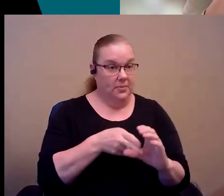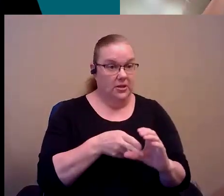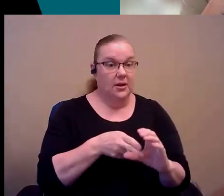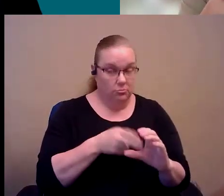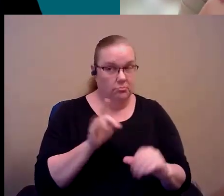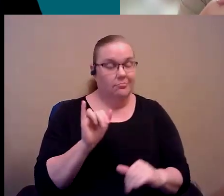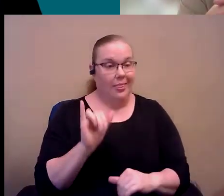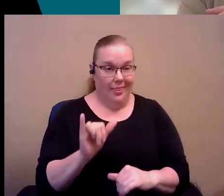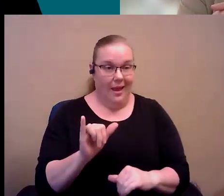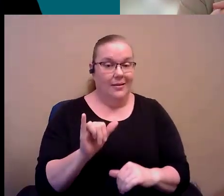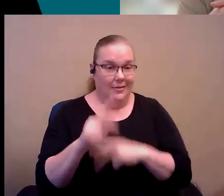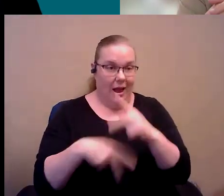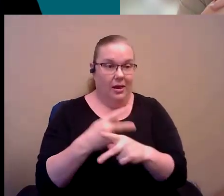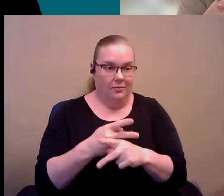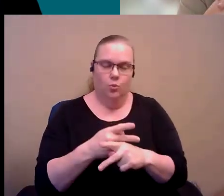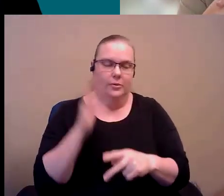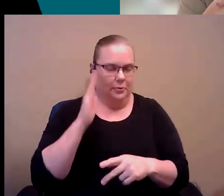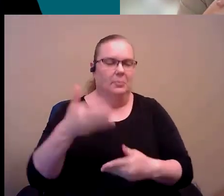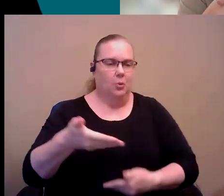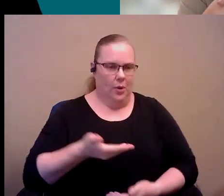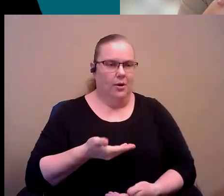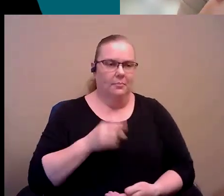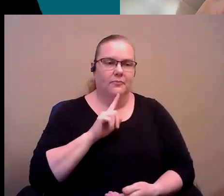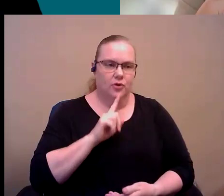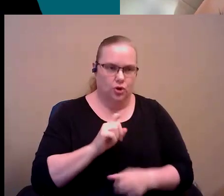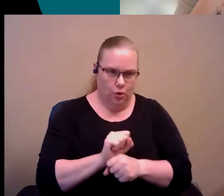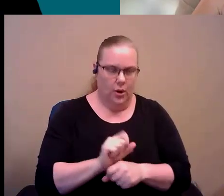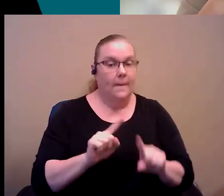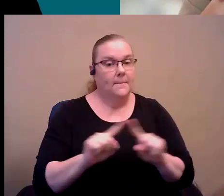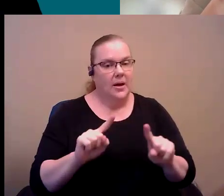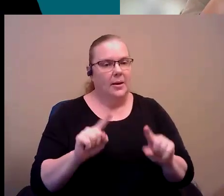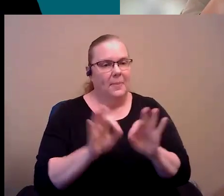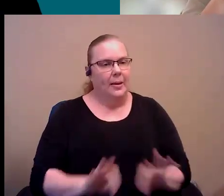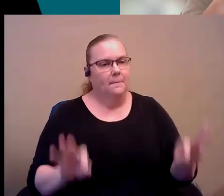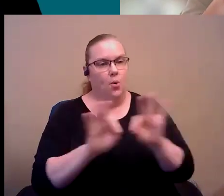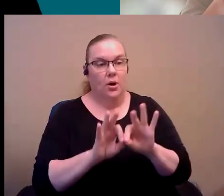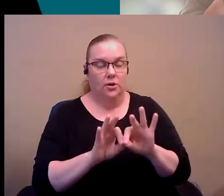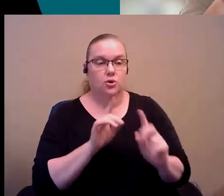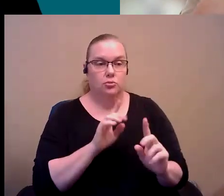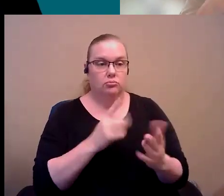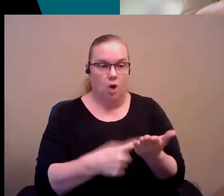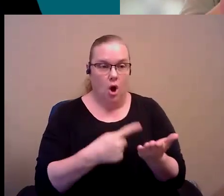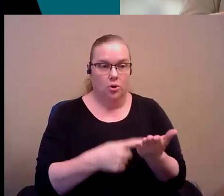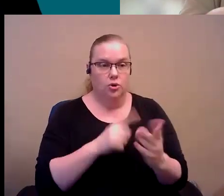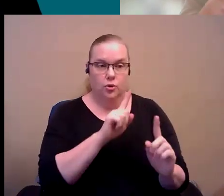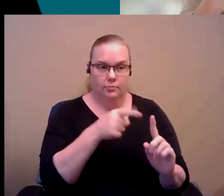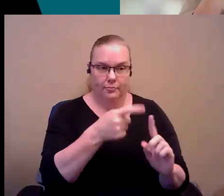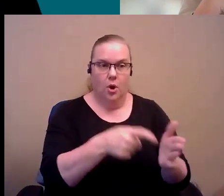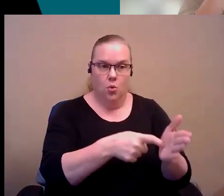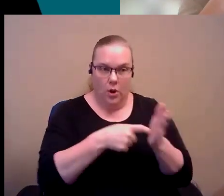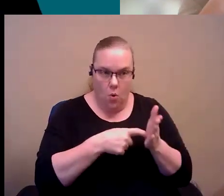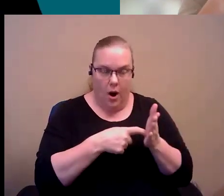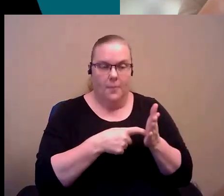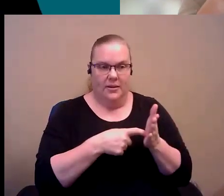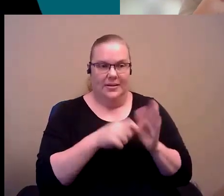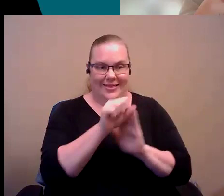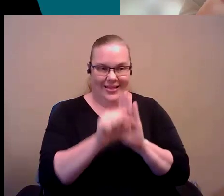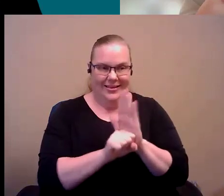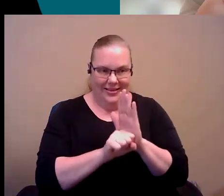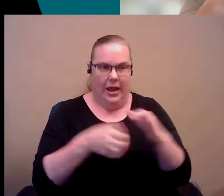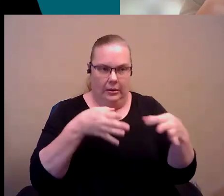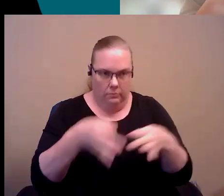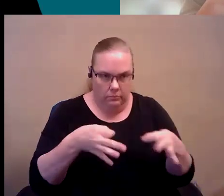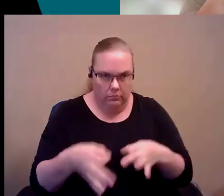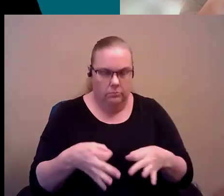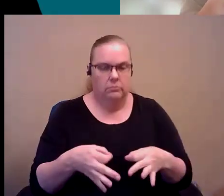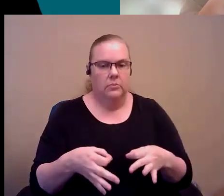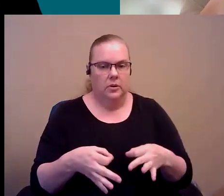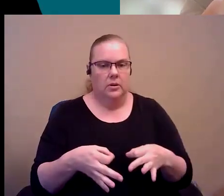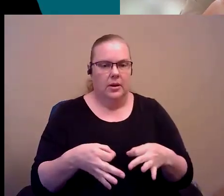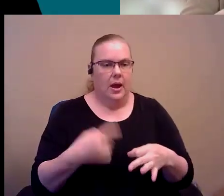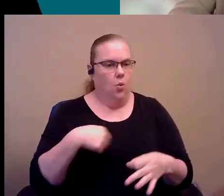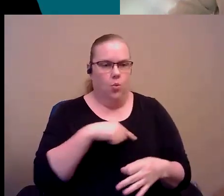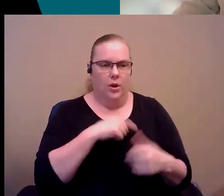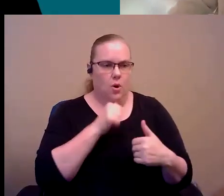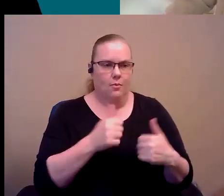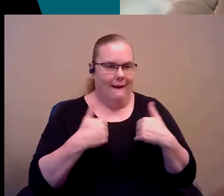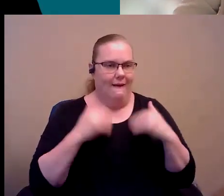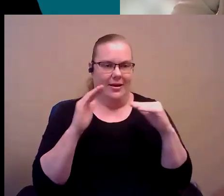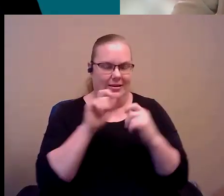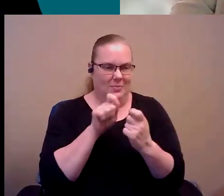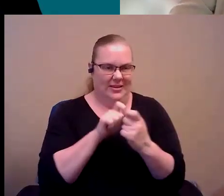participation would be welcome. But I think it will be more important to be able to speak to the requirements of whichever part of the state is applying that are outlined on page 11 for the PLC. And we won't have that specific expectation for those applicants.